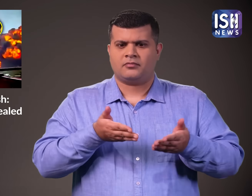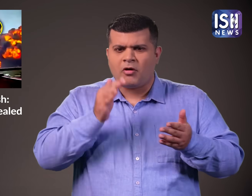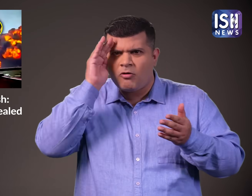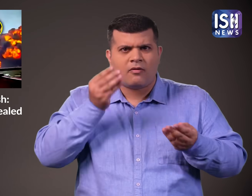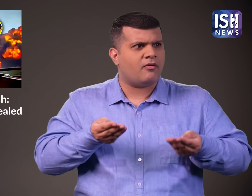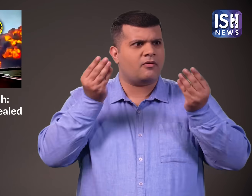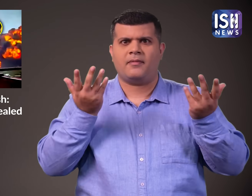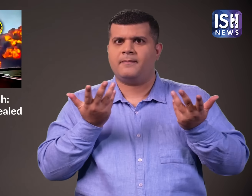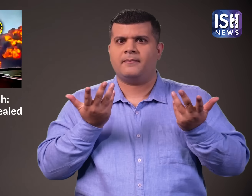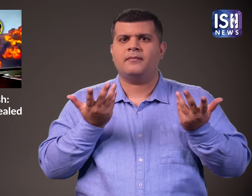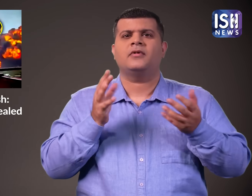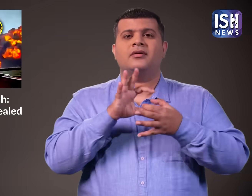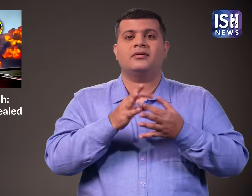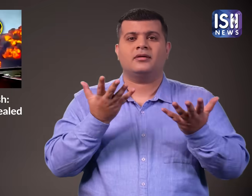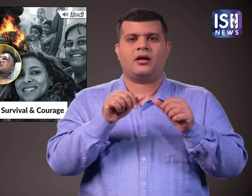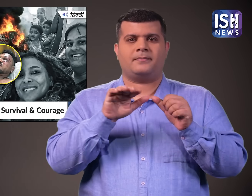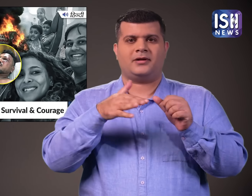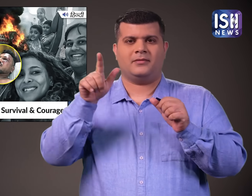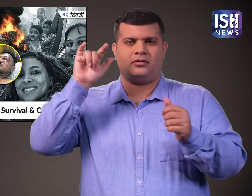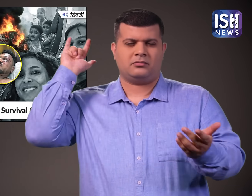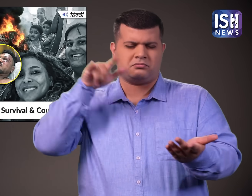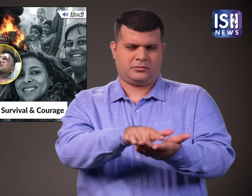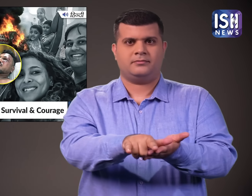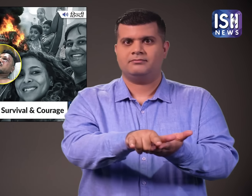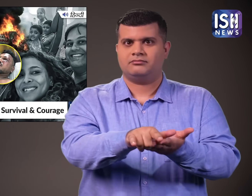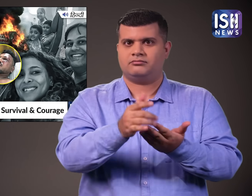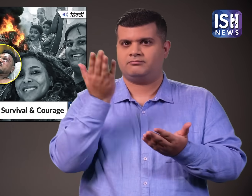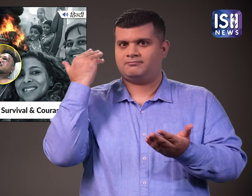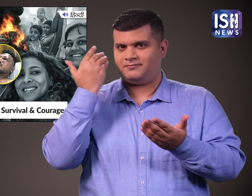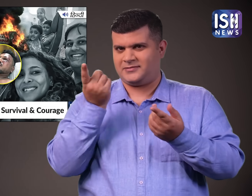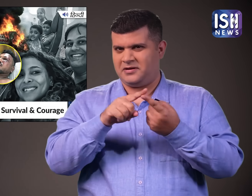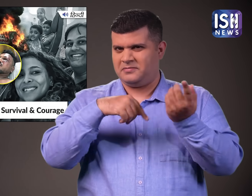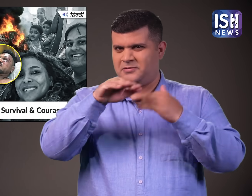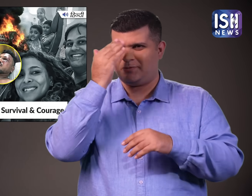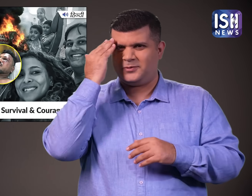There’s an update on the Ahmedabad plane crash, which many of you already know.